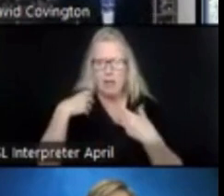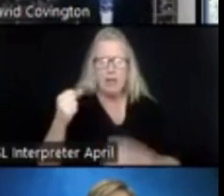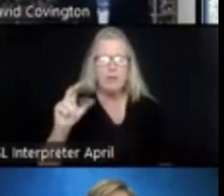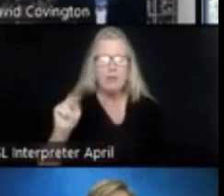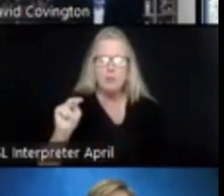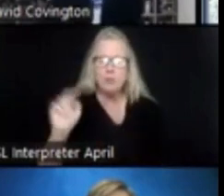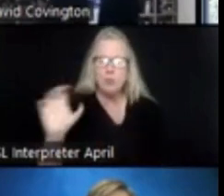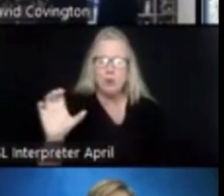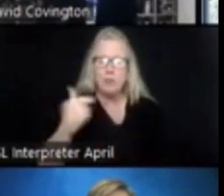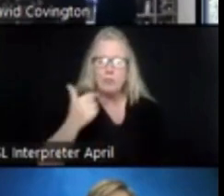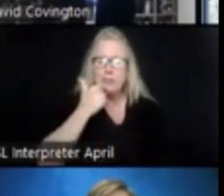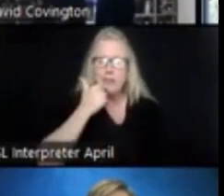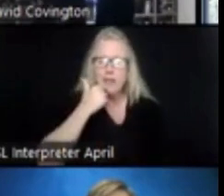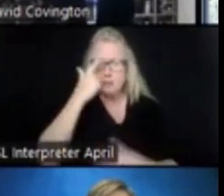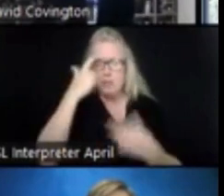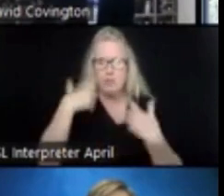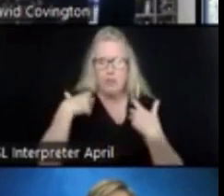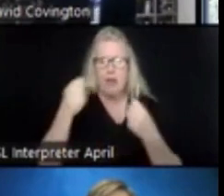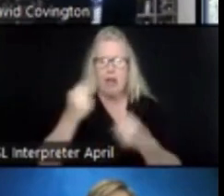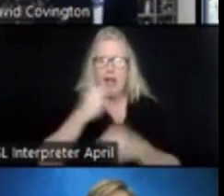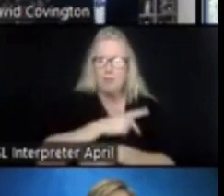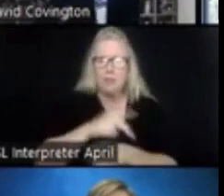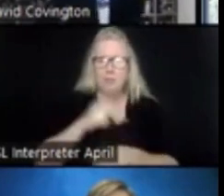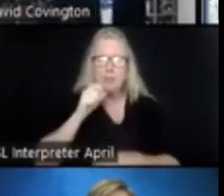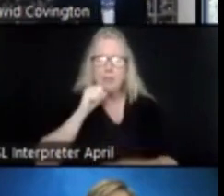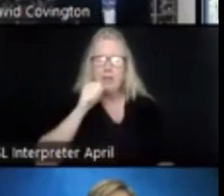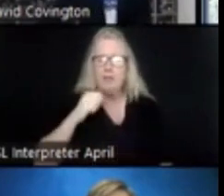IT SAYS MENTAL HEALTH PATIENTS UNDER INVOLUNTARY COMMITMENT CAN